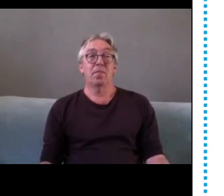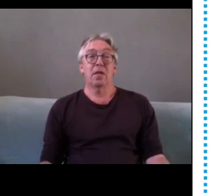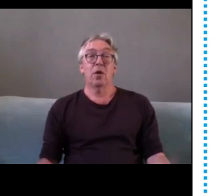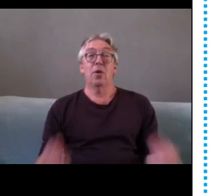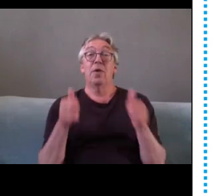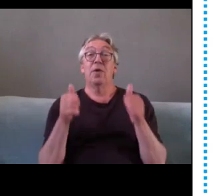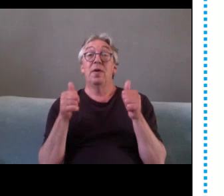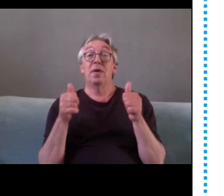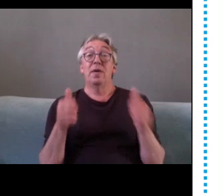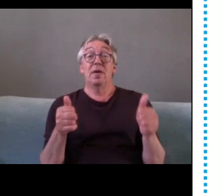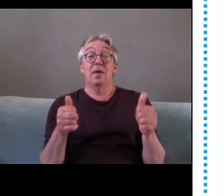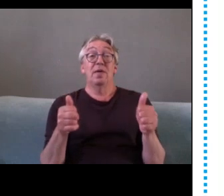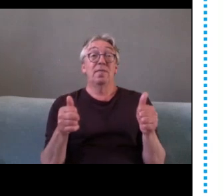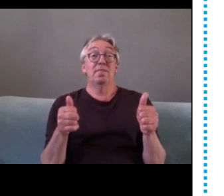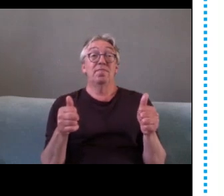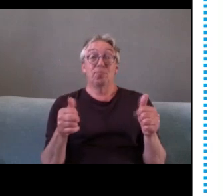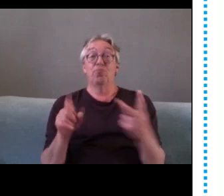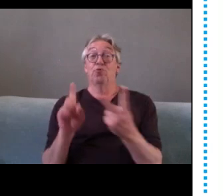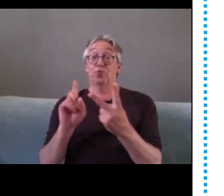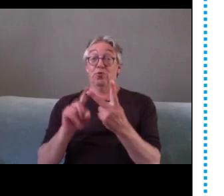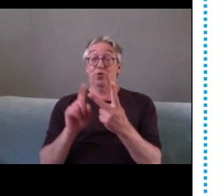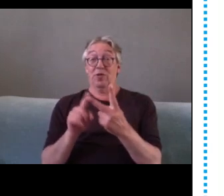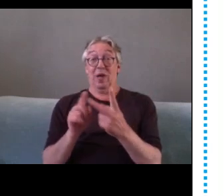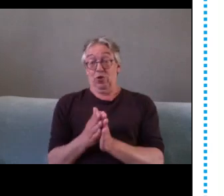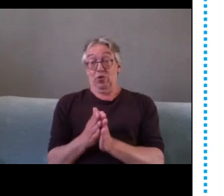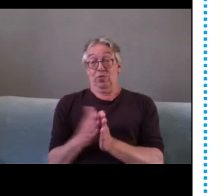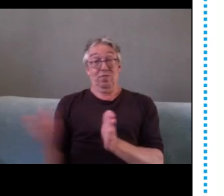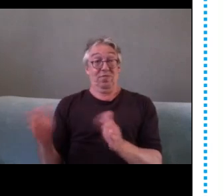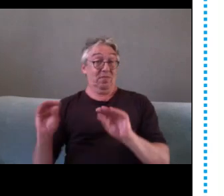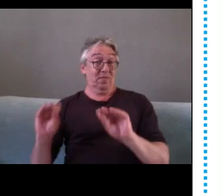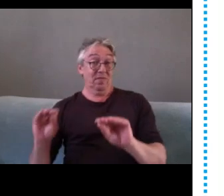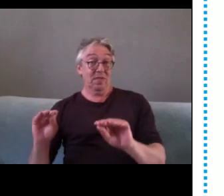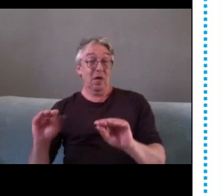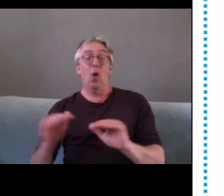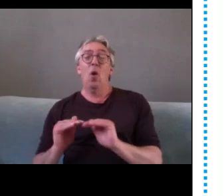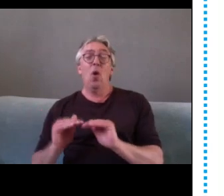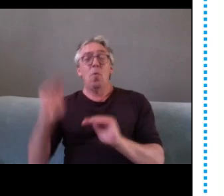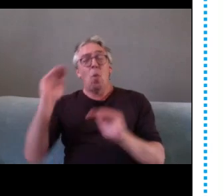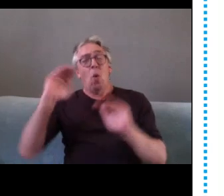which is more focused on the aspects of the Code that are specific